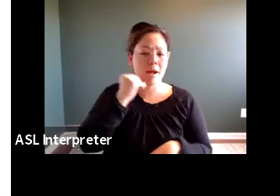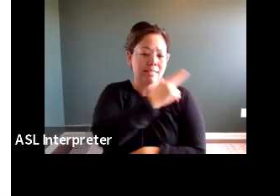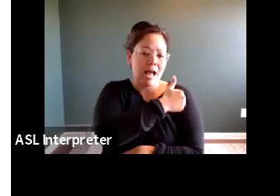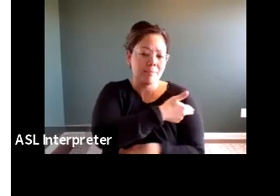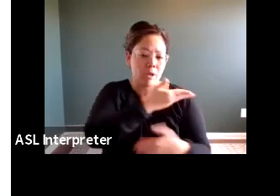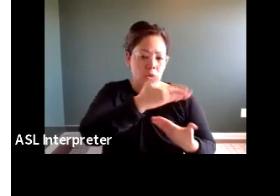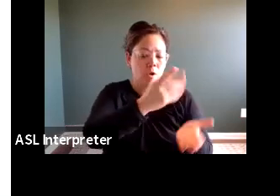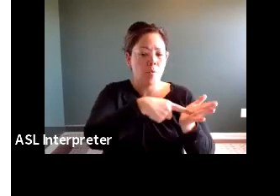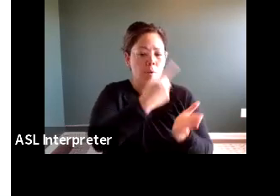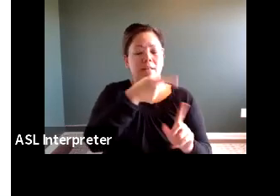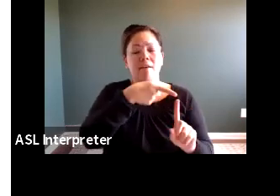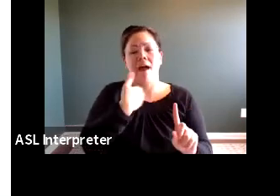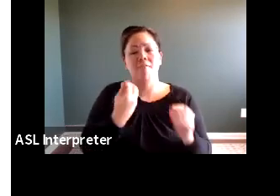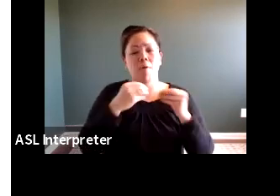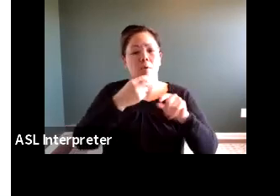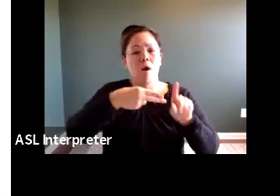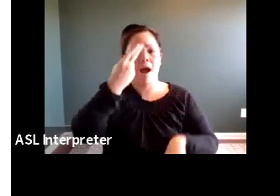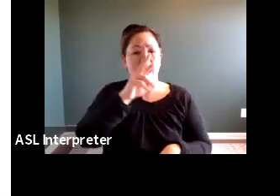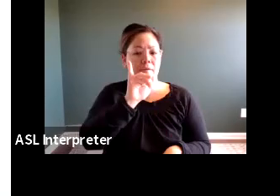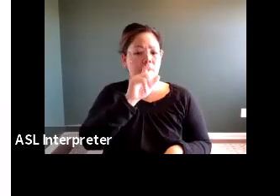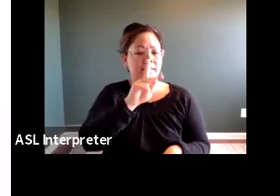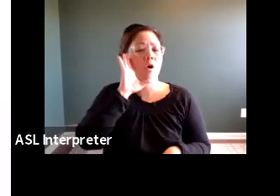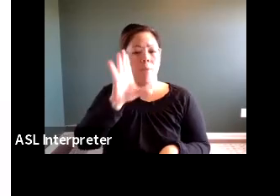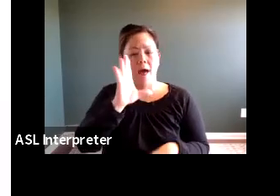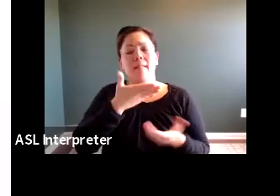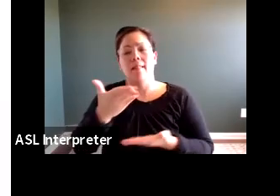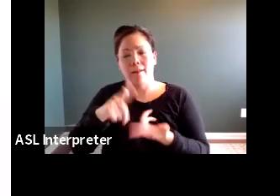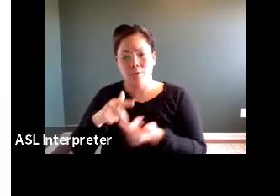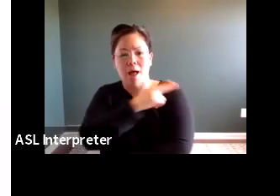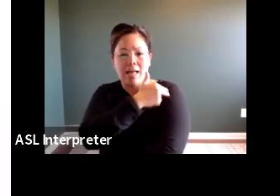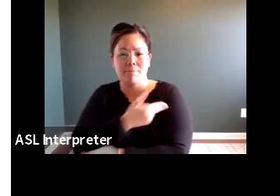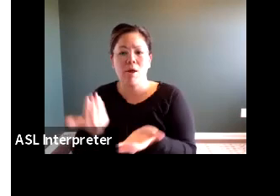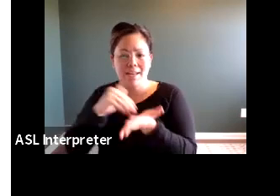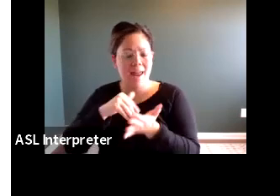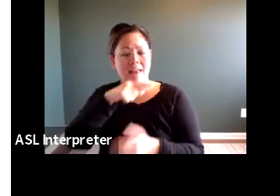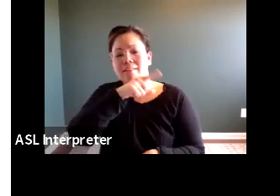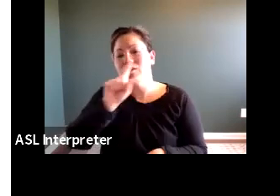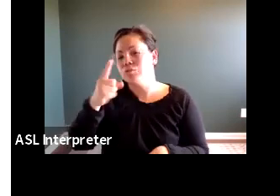that there's a higher risk that they would come to the hospital again. So it just goes to show you that there are, you know,